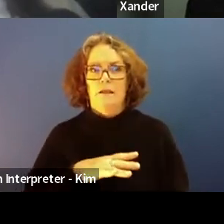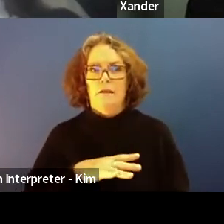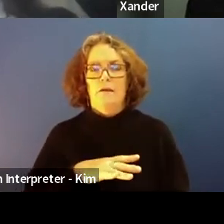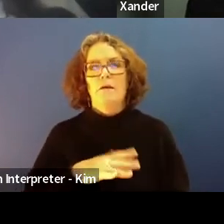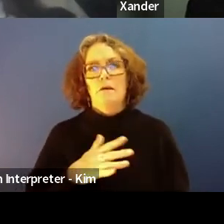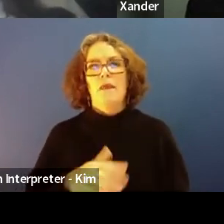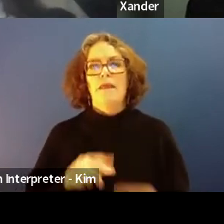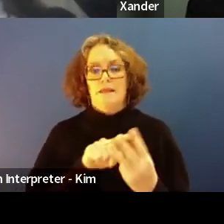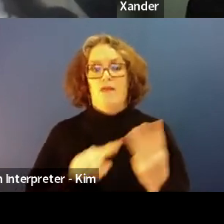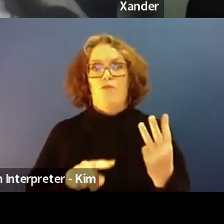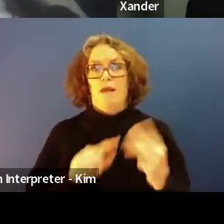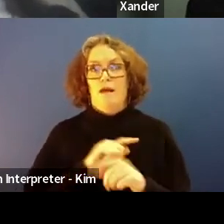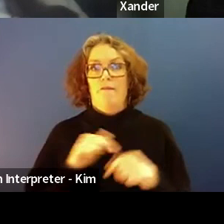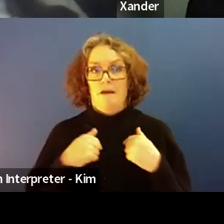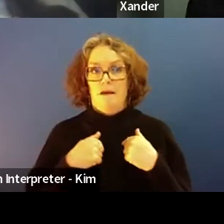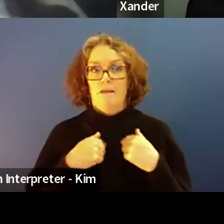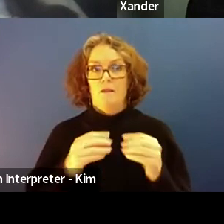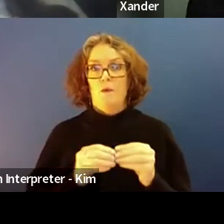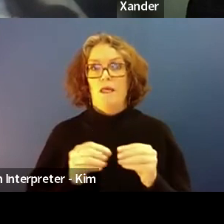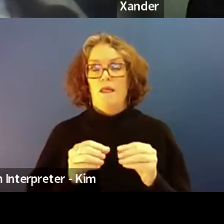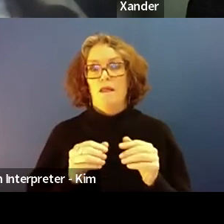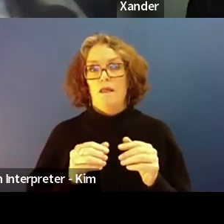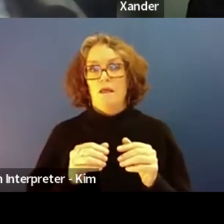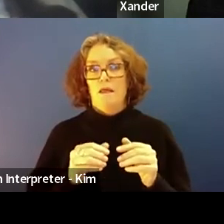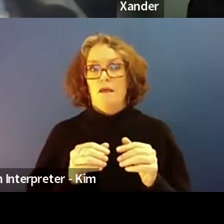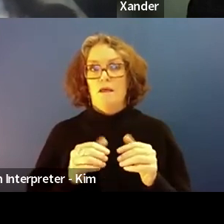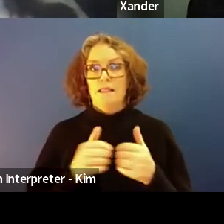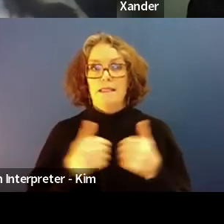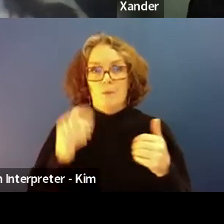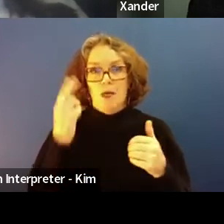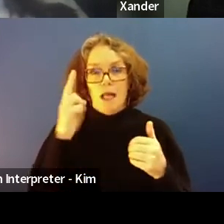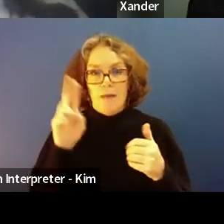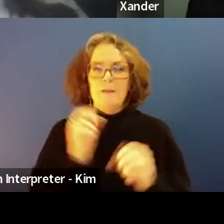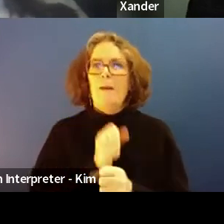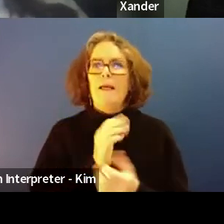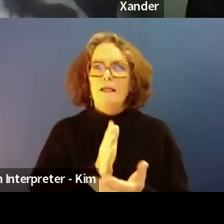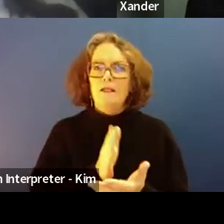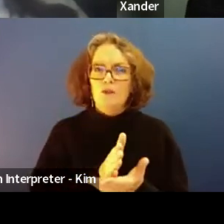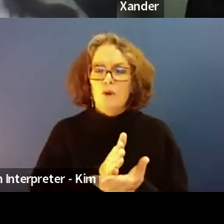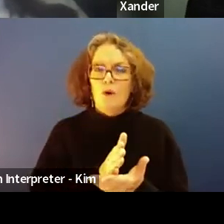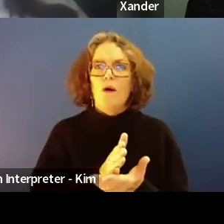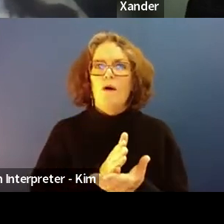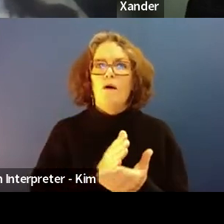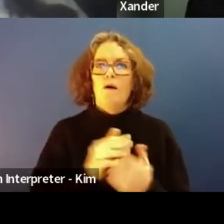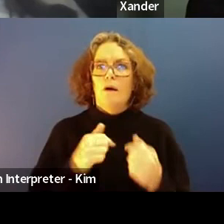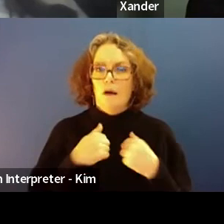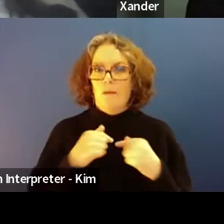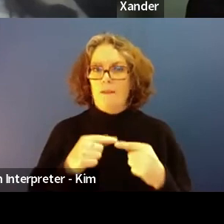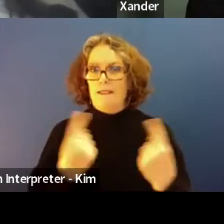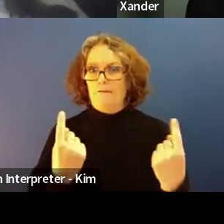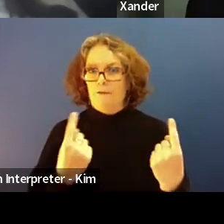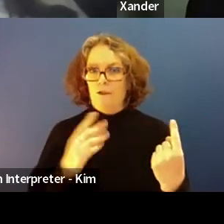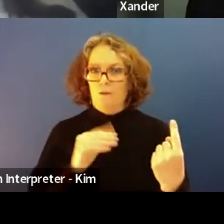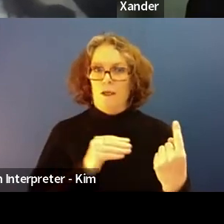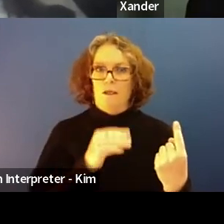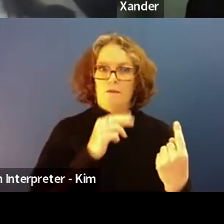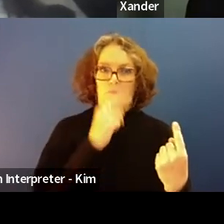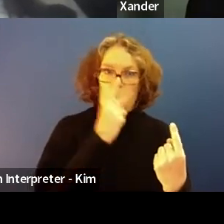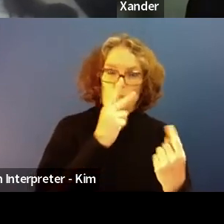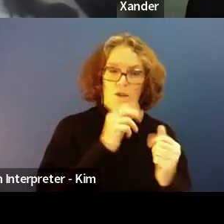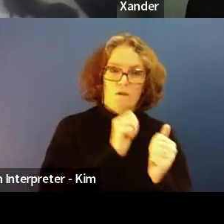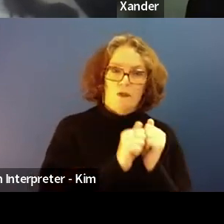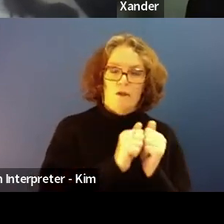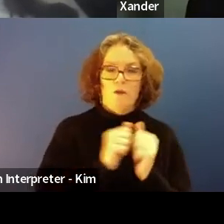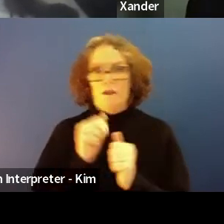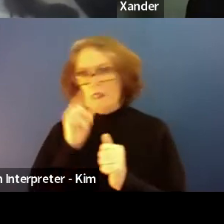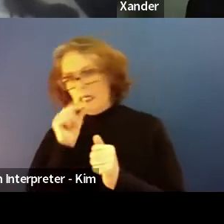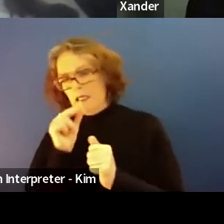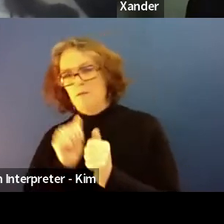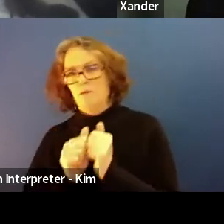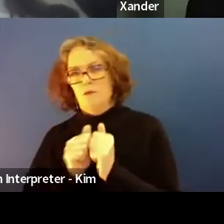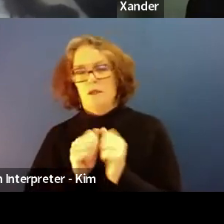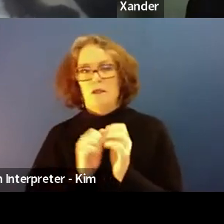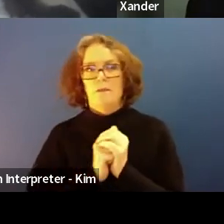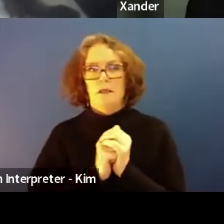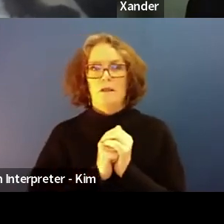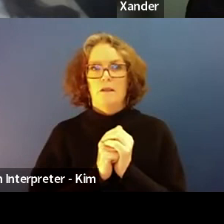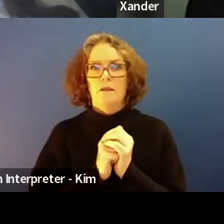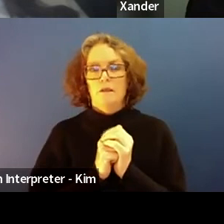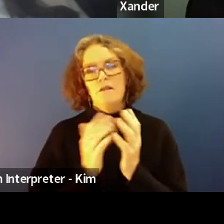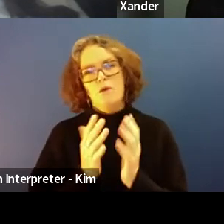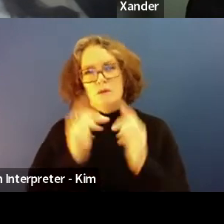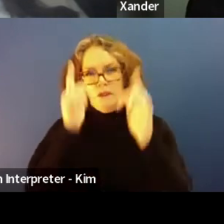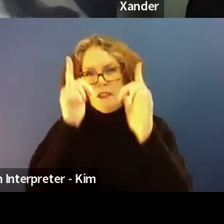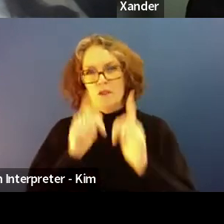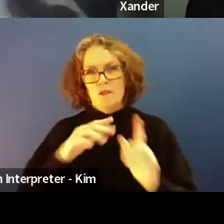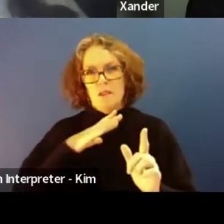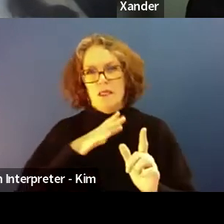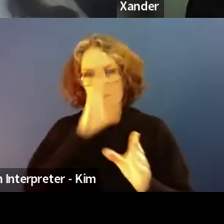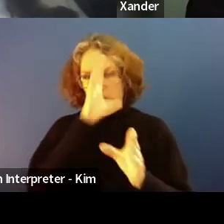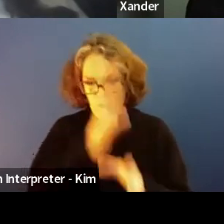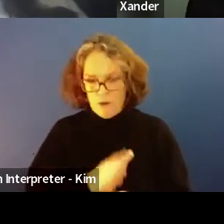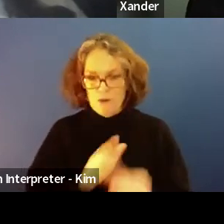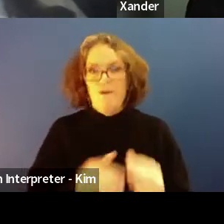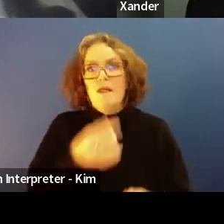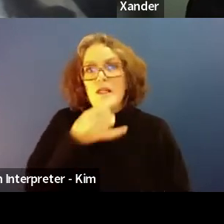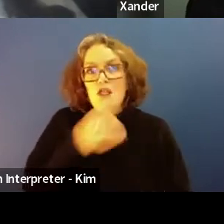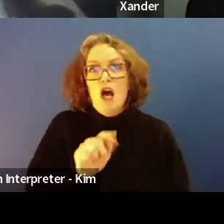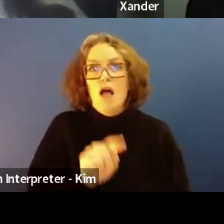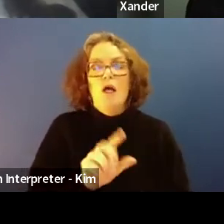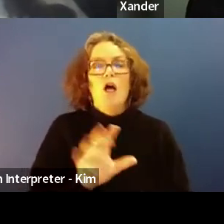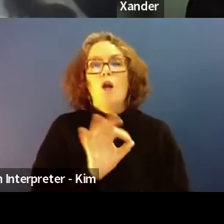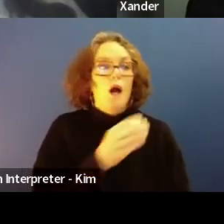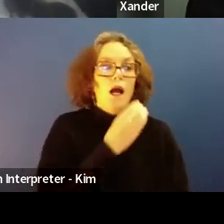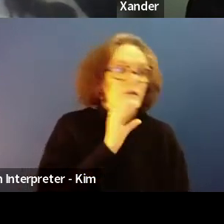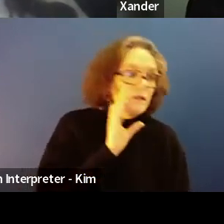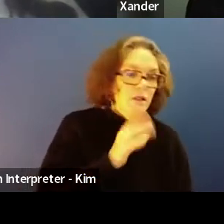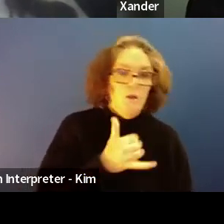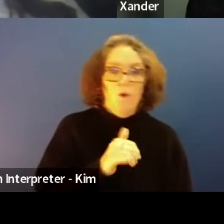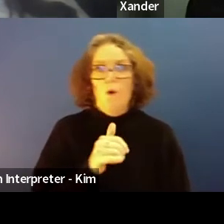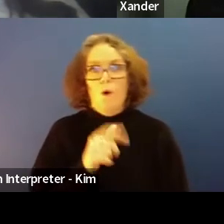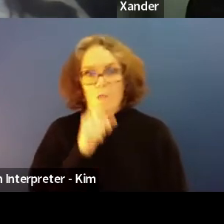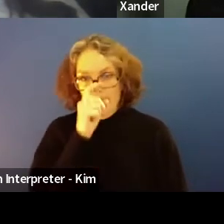my younger brother because we have three separate children with three separate names so making sure that the focus is on that and the teachers really focus on the child and question, not siblings or cousins or other family members.